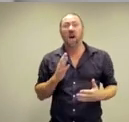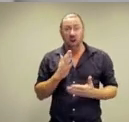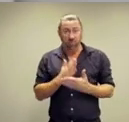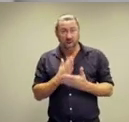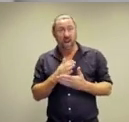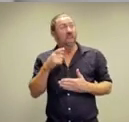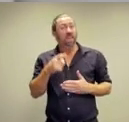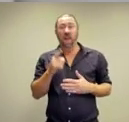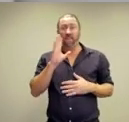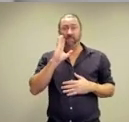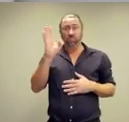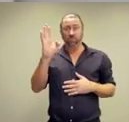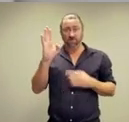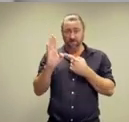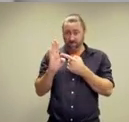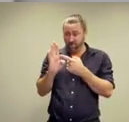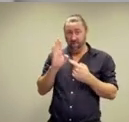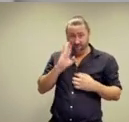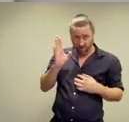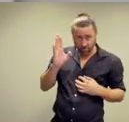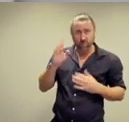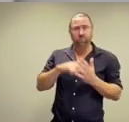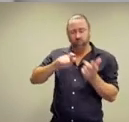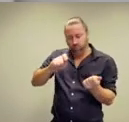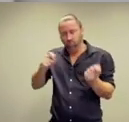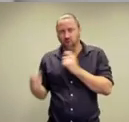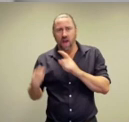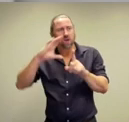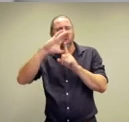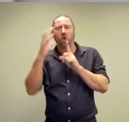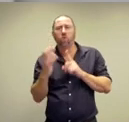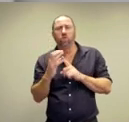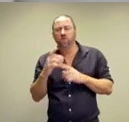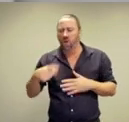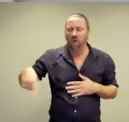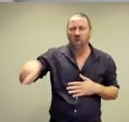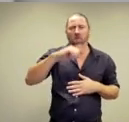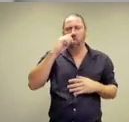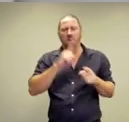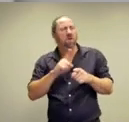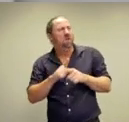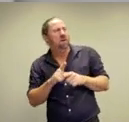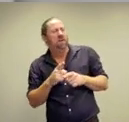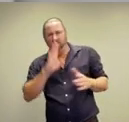most powerful, fashion is a vehicle for counter culture and how the disaffected and